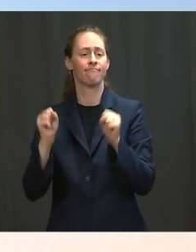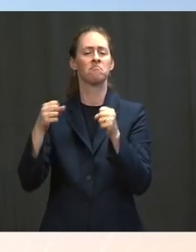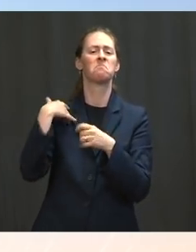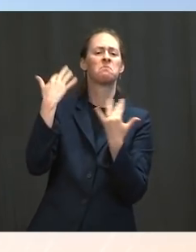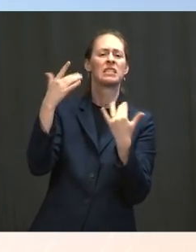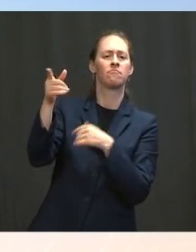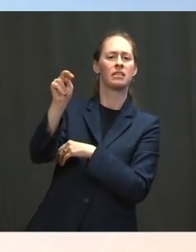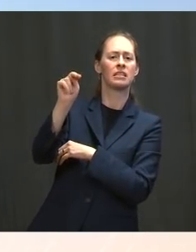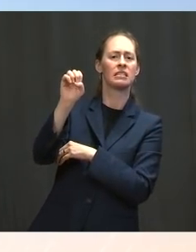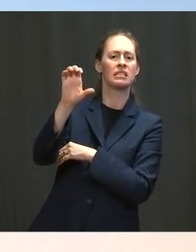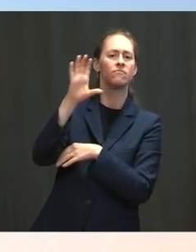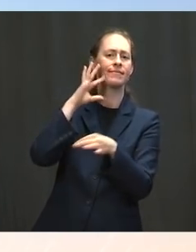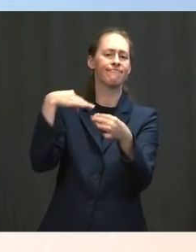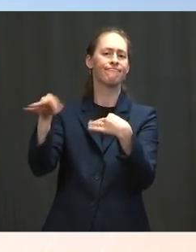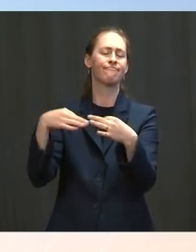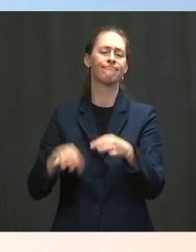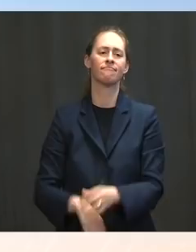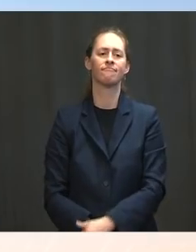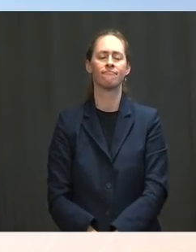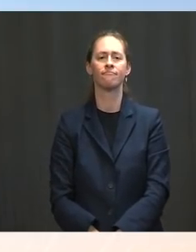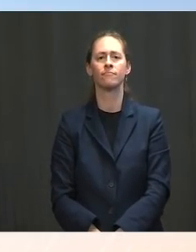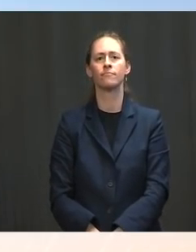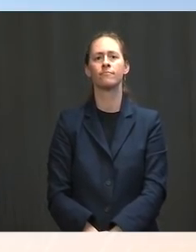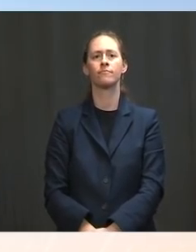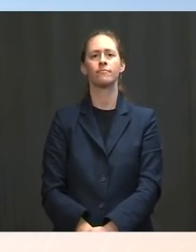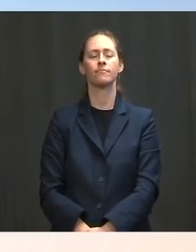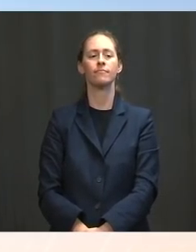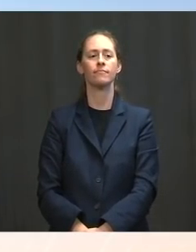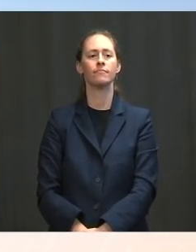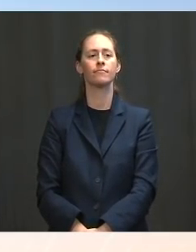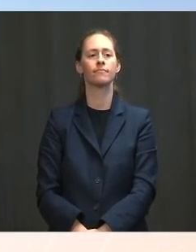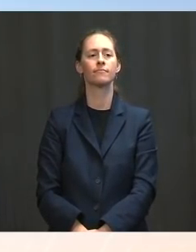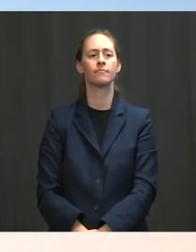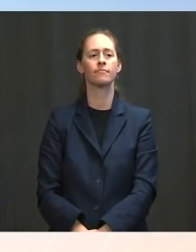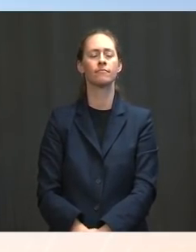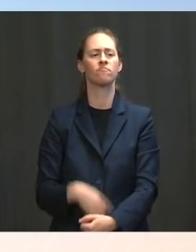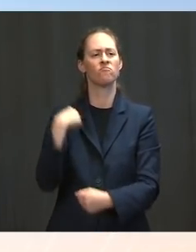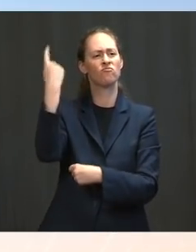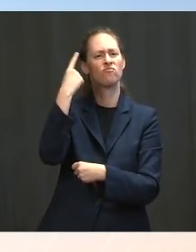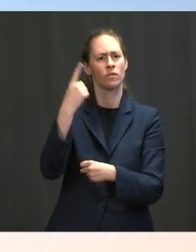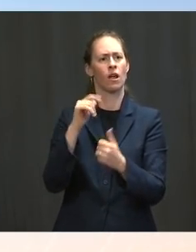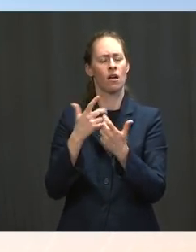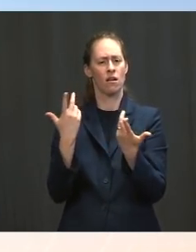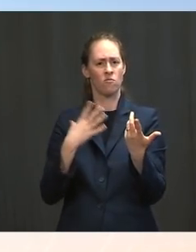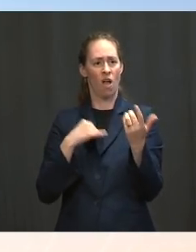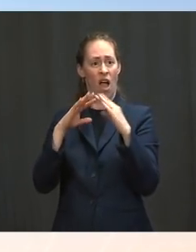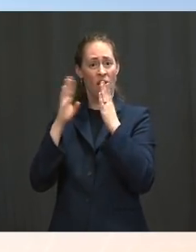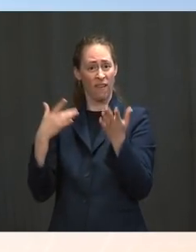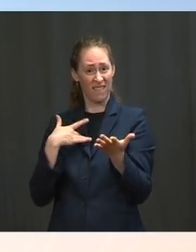just two more quick ones. What's the level of frustration in the White House that you have a vaccine, the vaccine works,